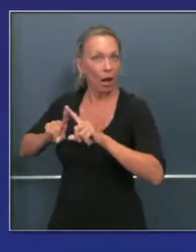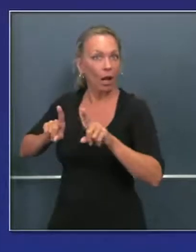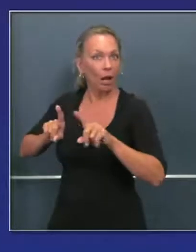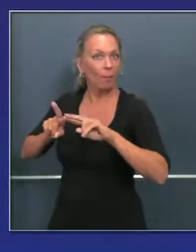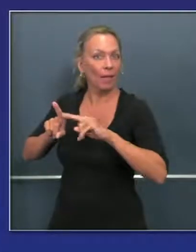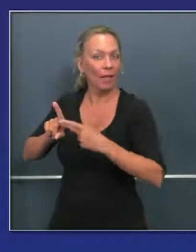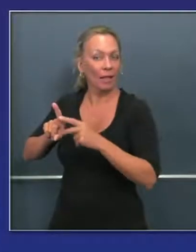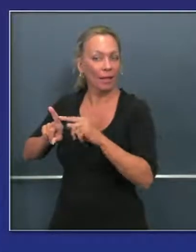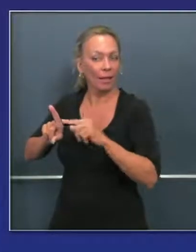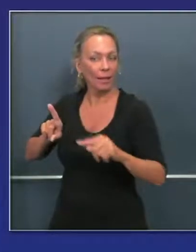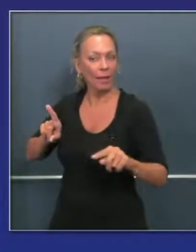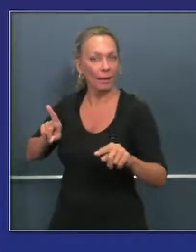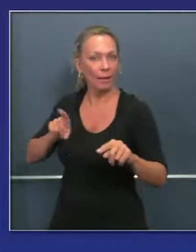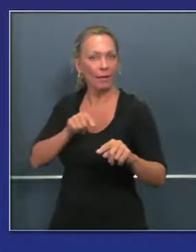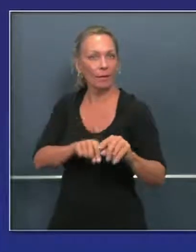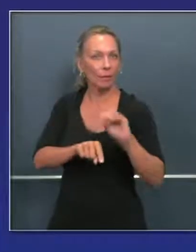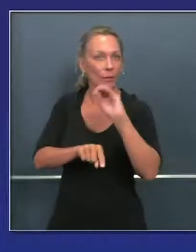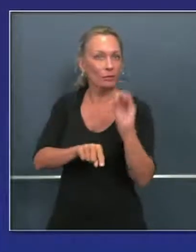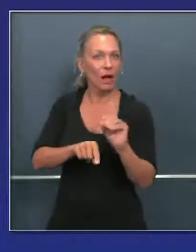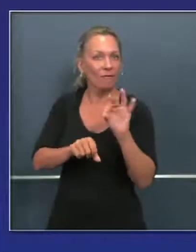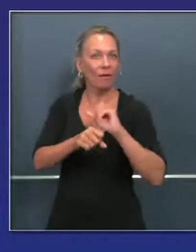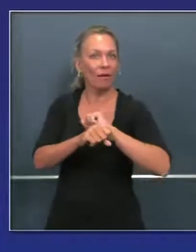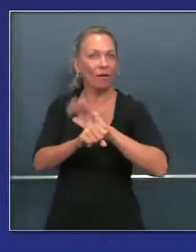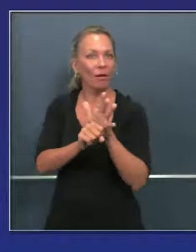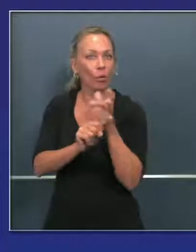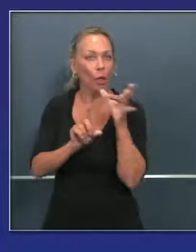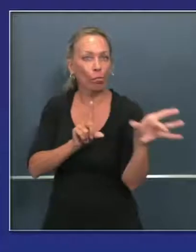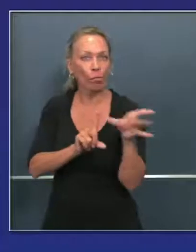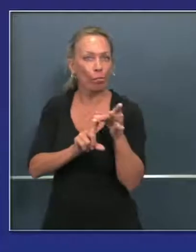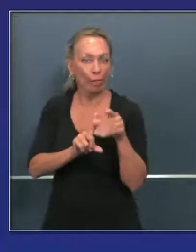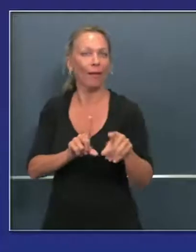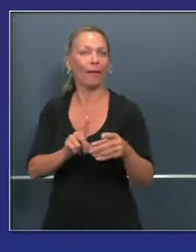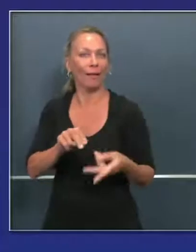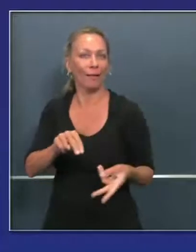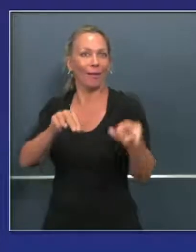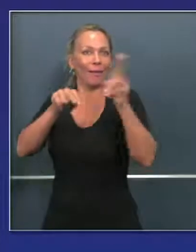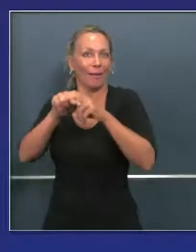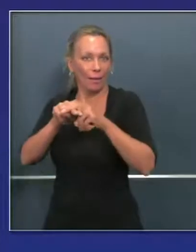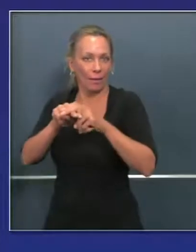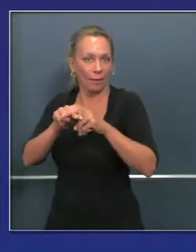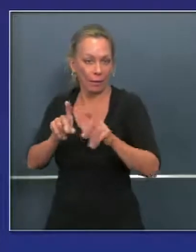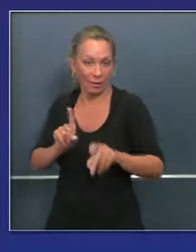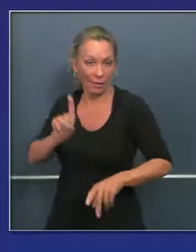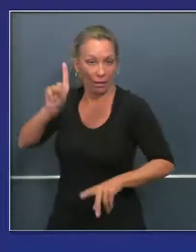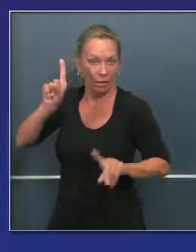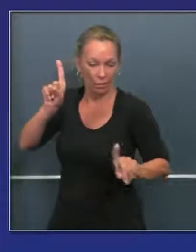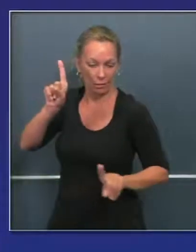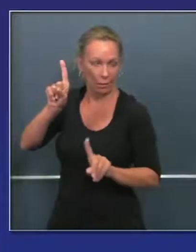ago we were at four point four percent positivity and you recall the reason we started to reopen our